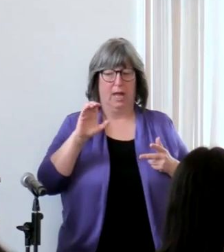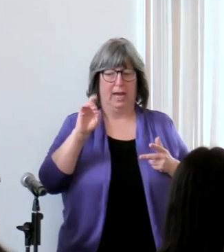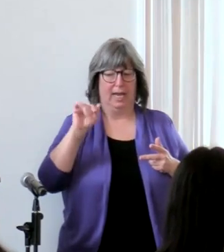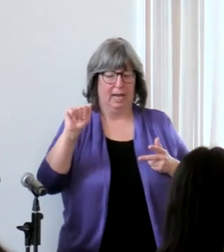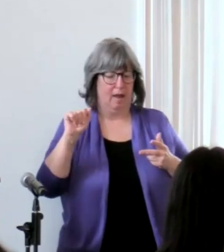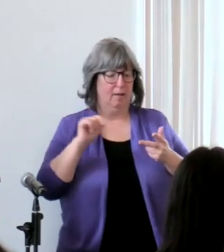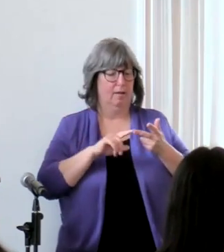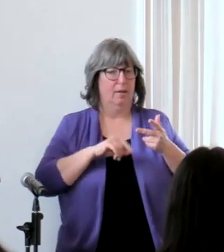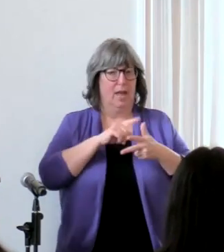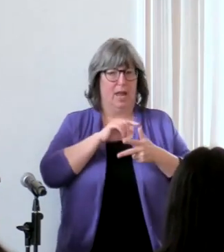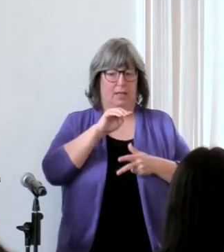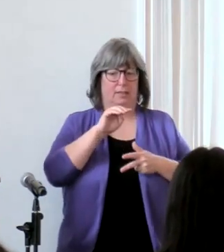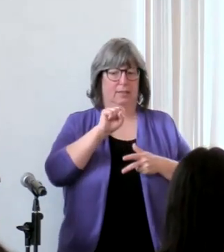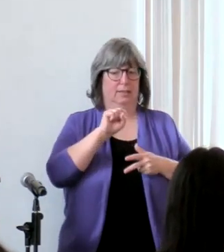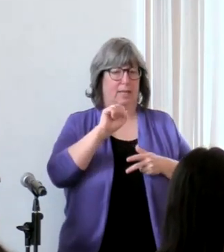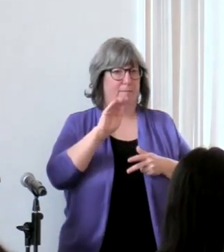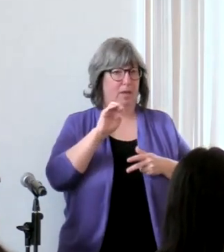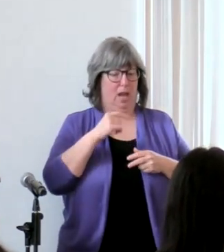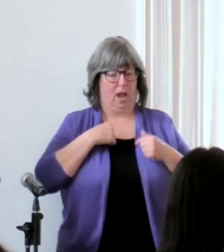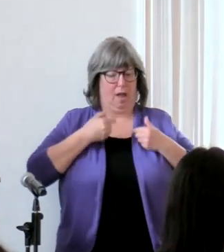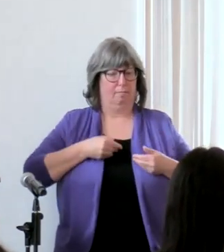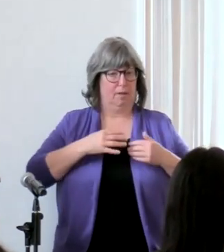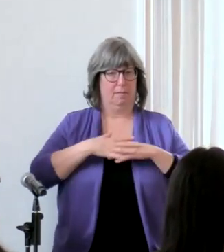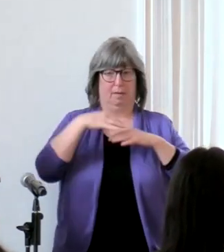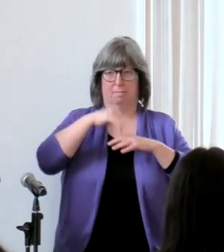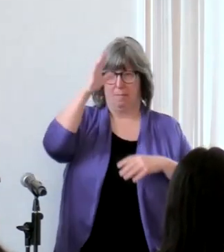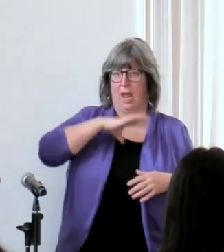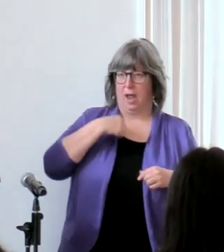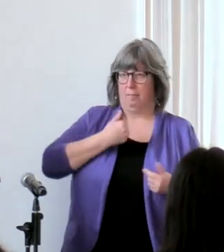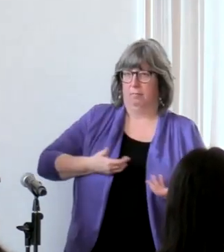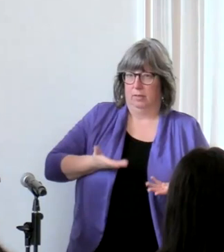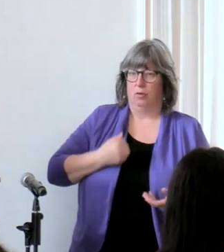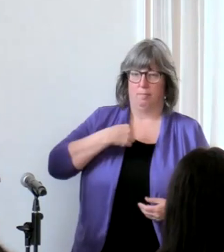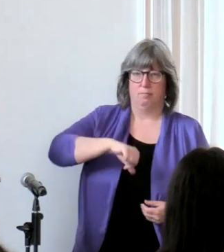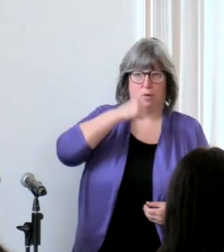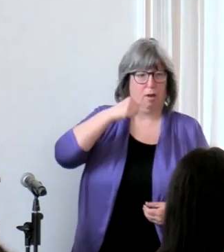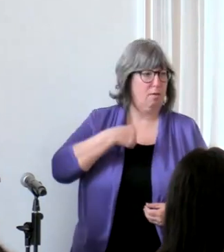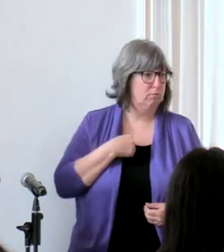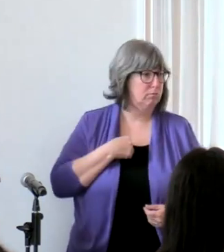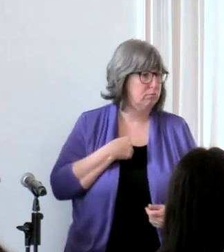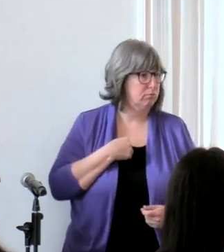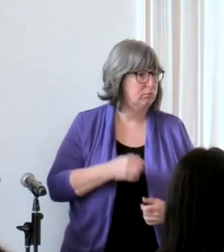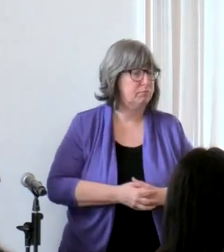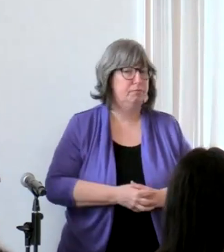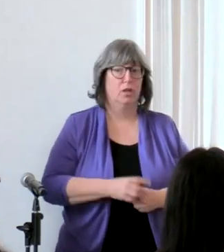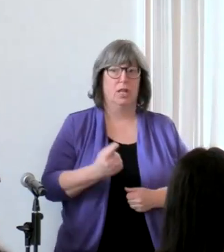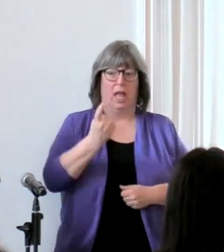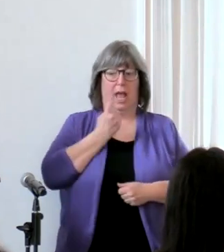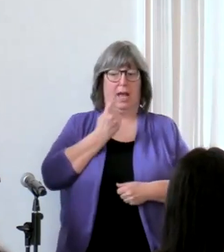Today as a Mi’kmaq Man, I stand here proud. (clears throat) I was asked to do a territorial welcome